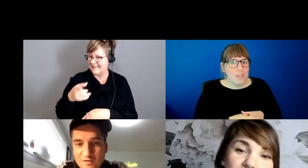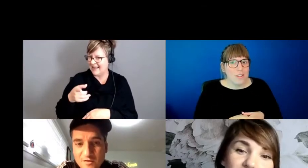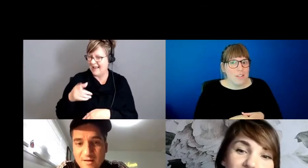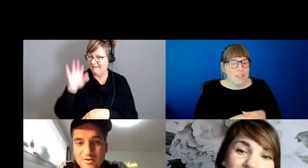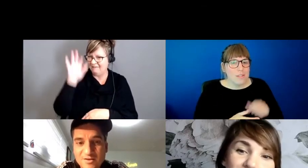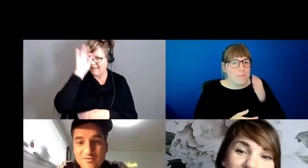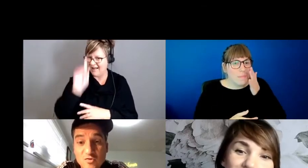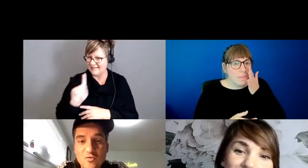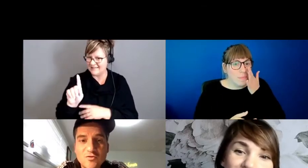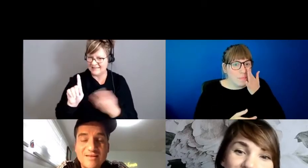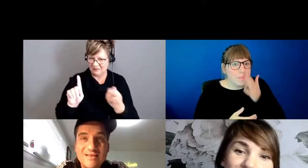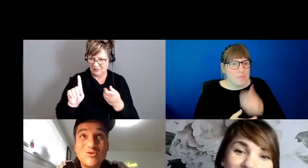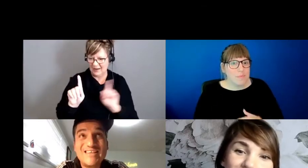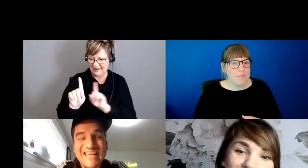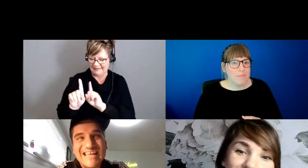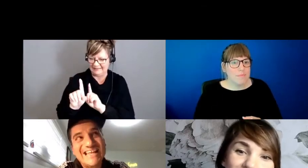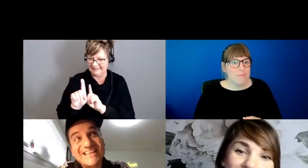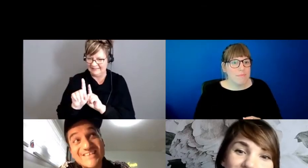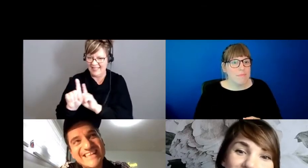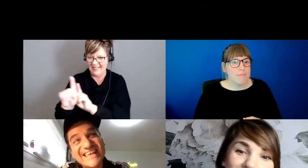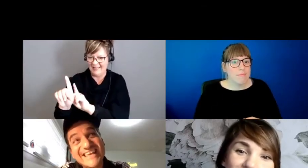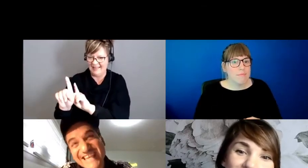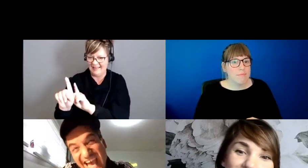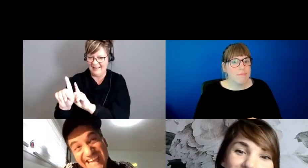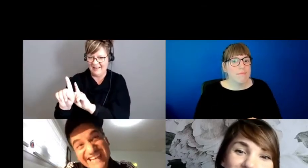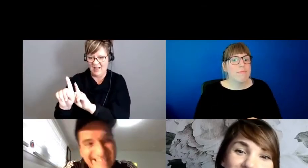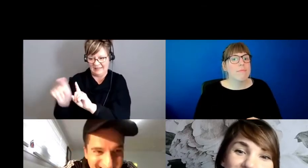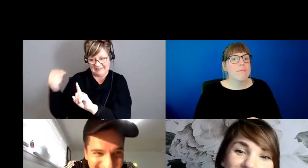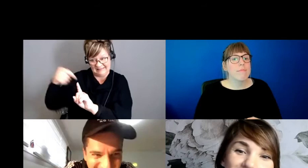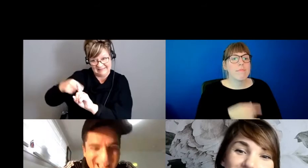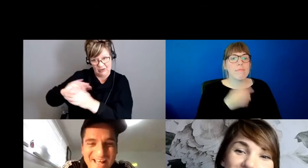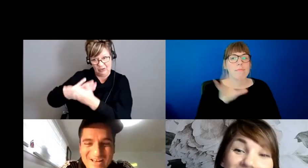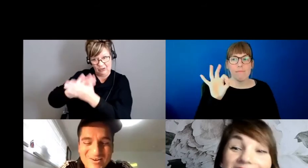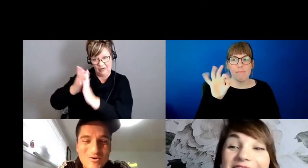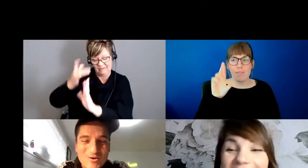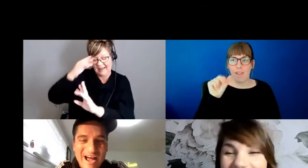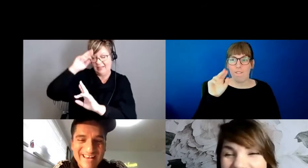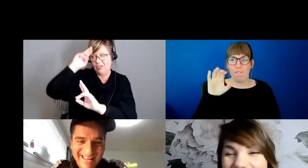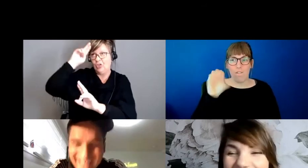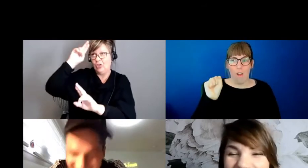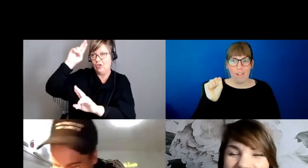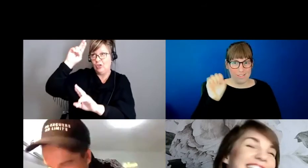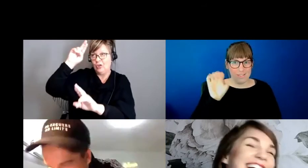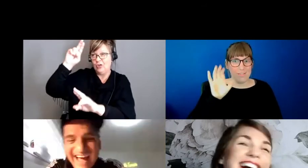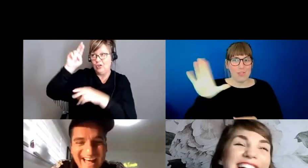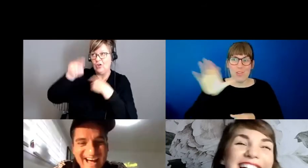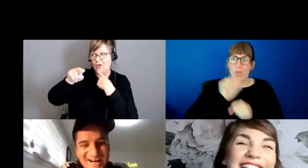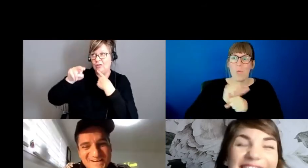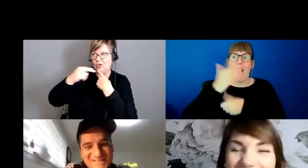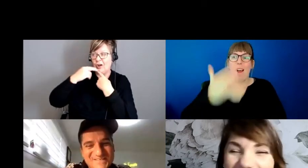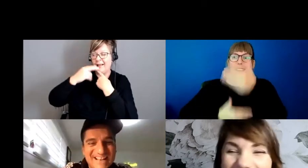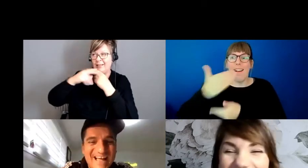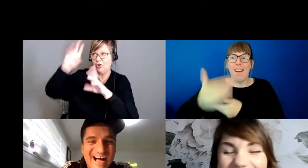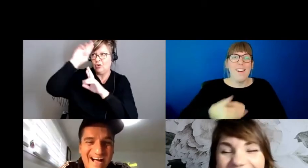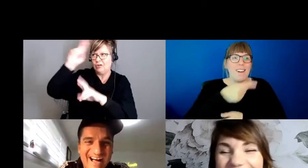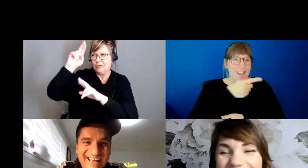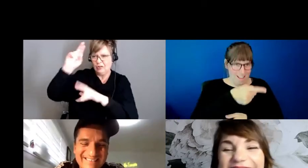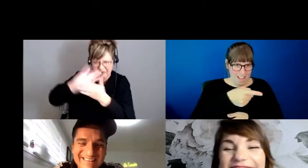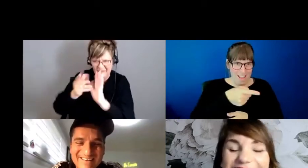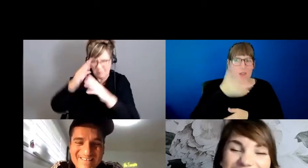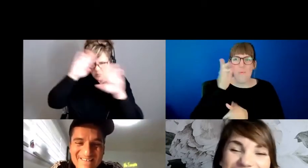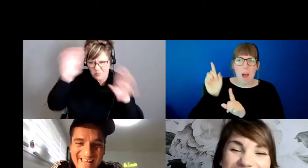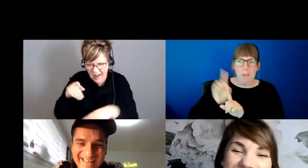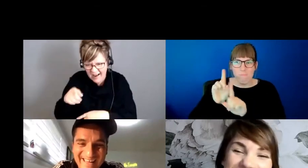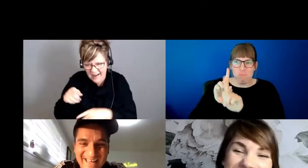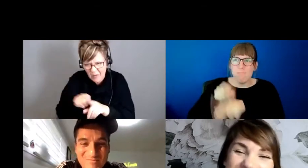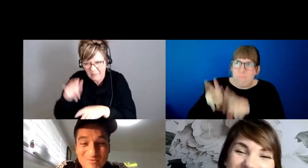ALSO FOLLOWING FRANCE'S PATH. SHE OPENED THE PATH, BUT YOU FOLLOW HER PATH, RIGHT, HERE